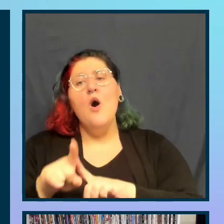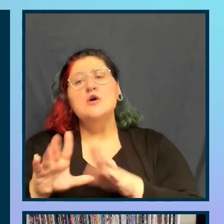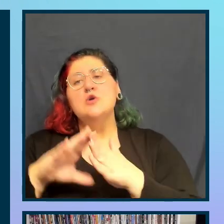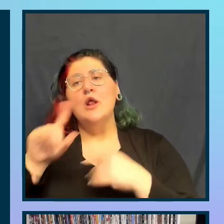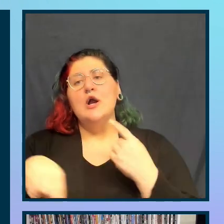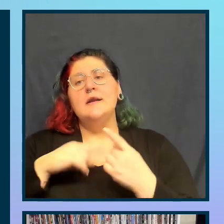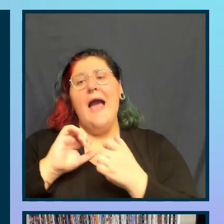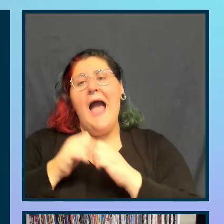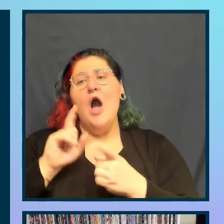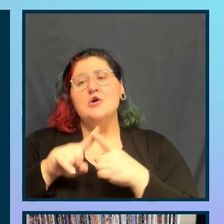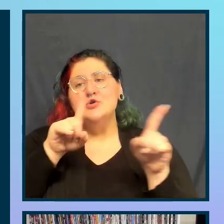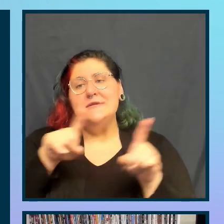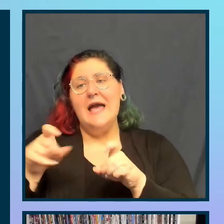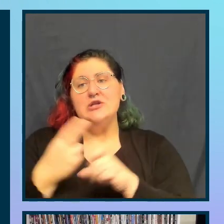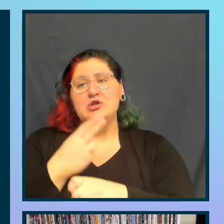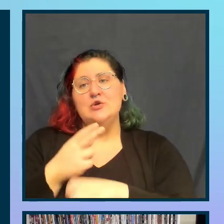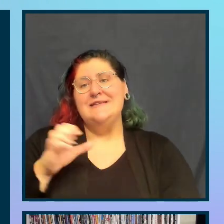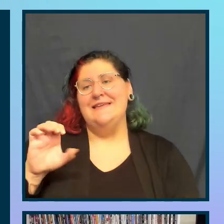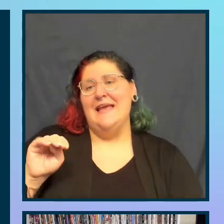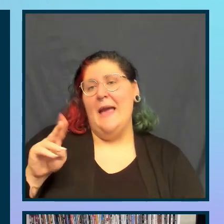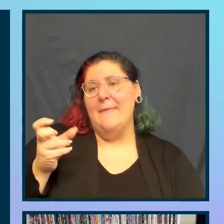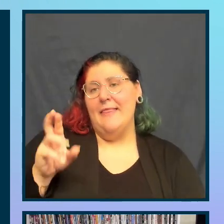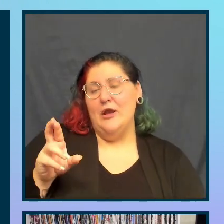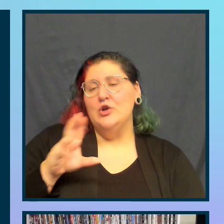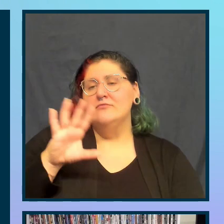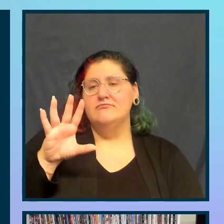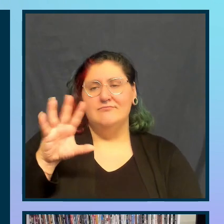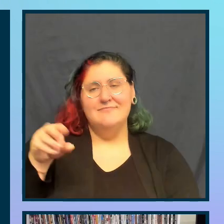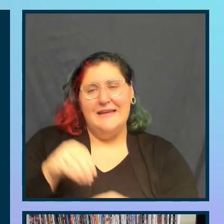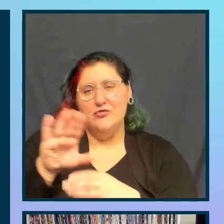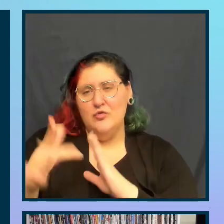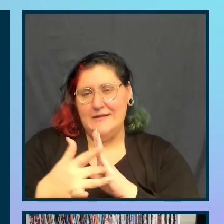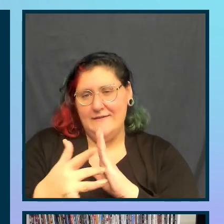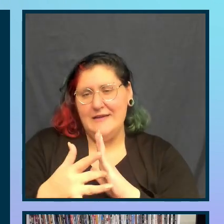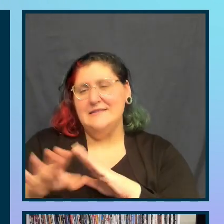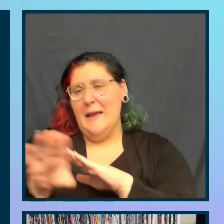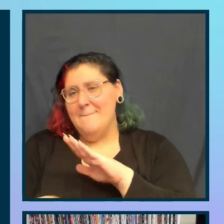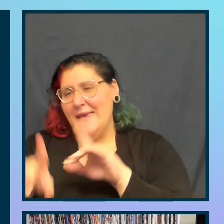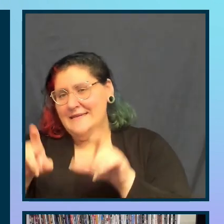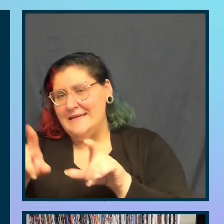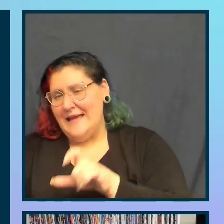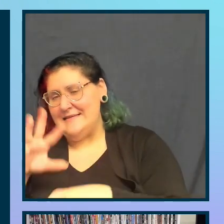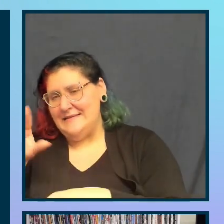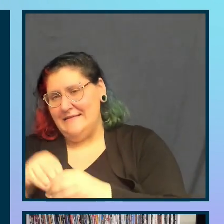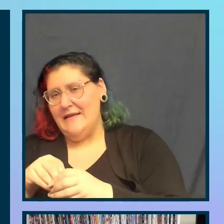as well as discussed basic testing within the iOS Simulator and Android Emulator while working on our apps.